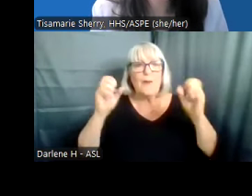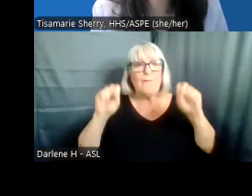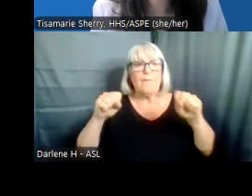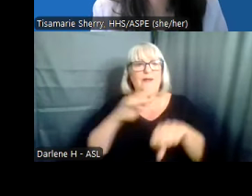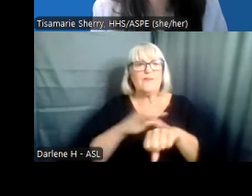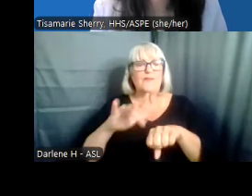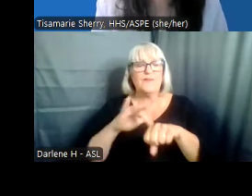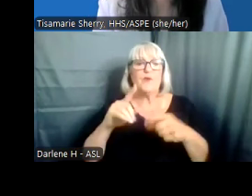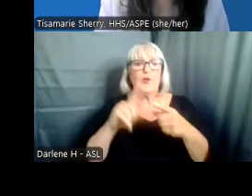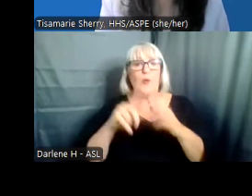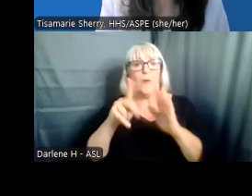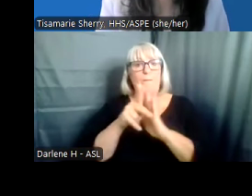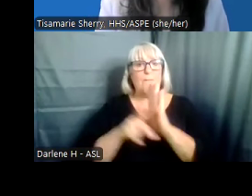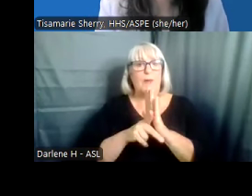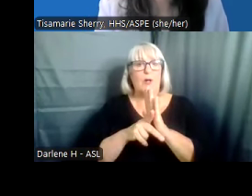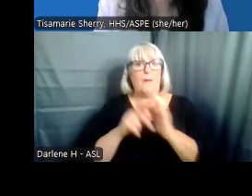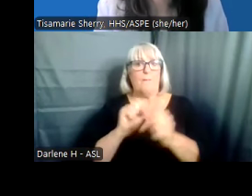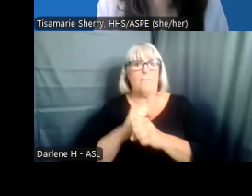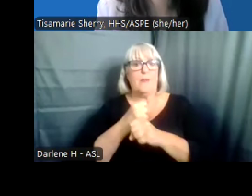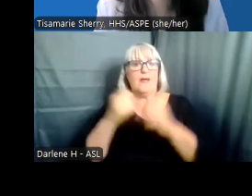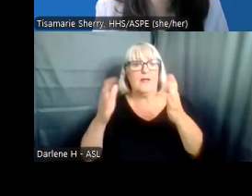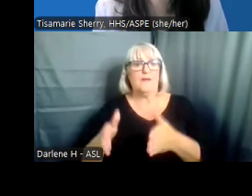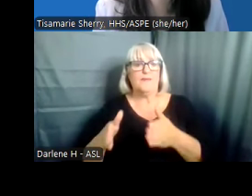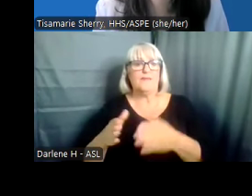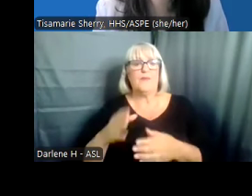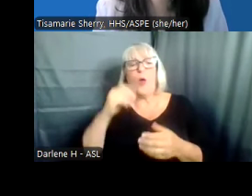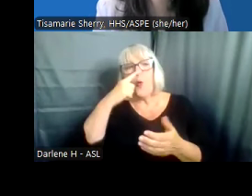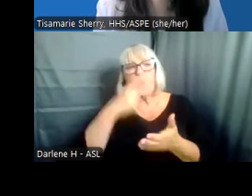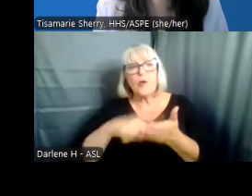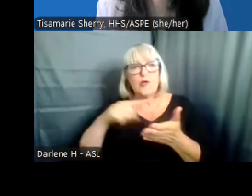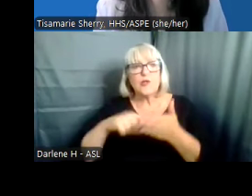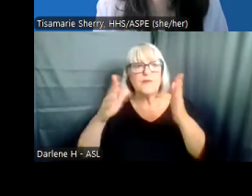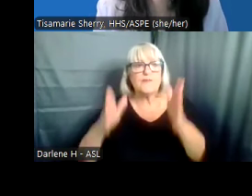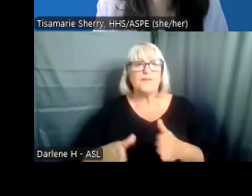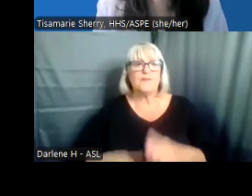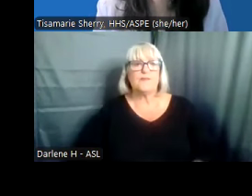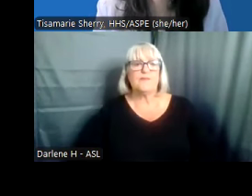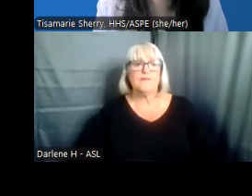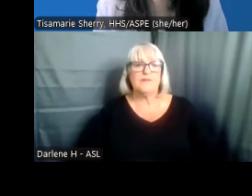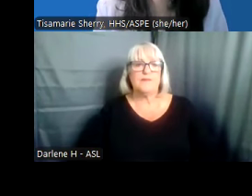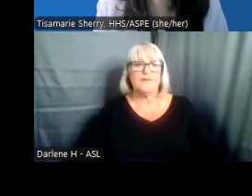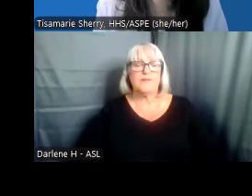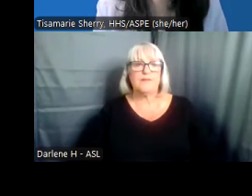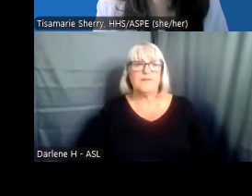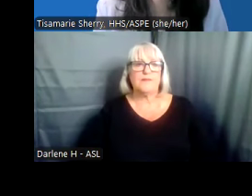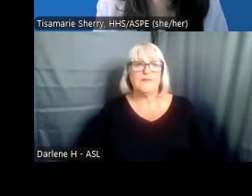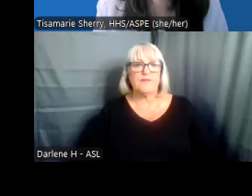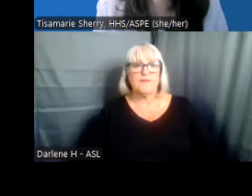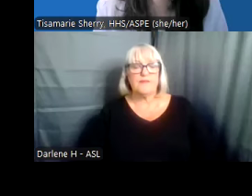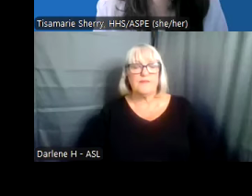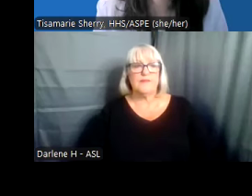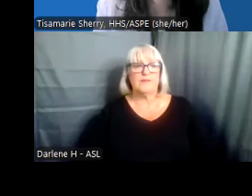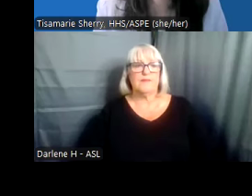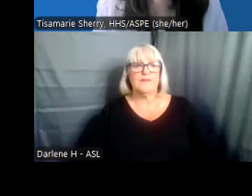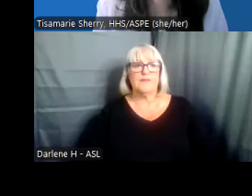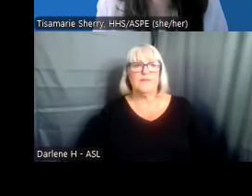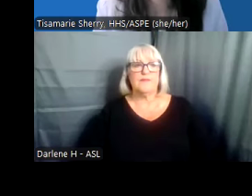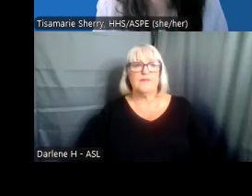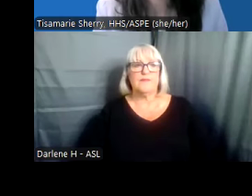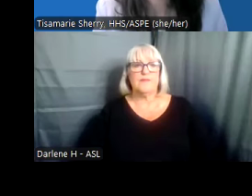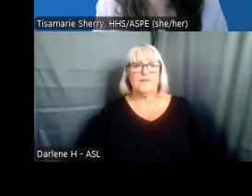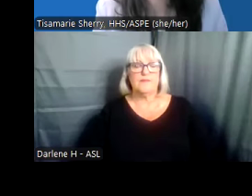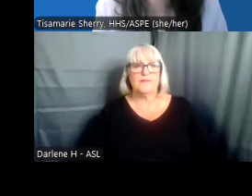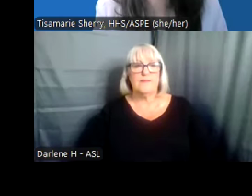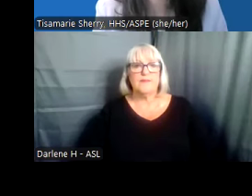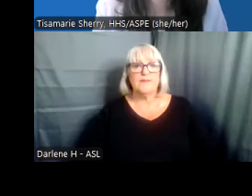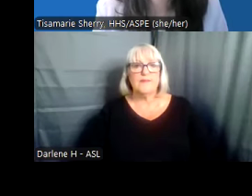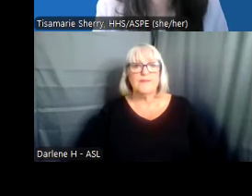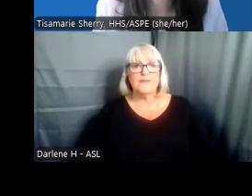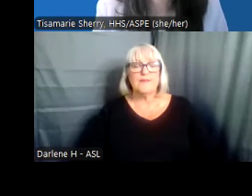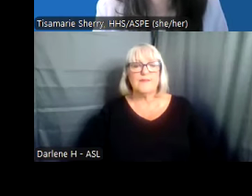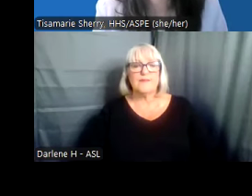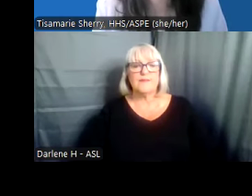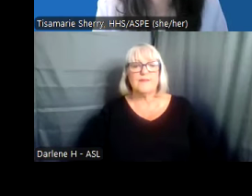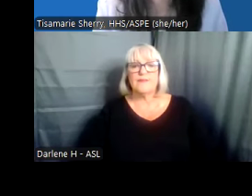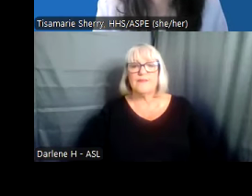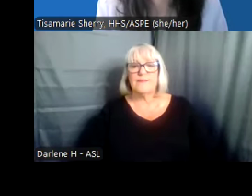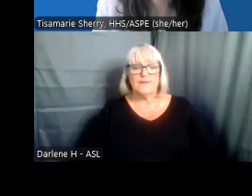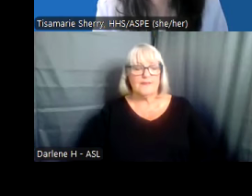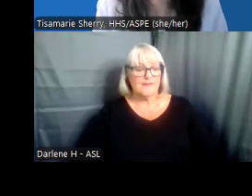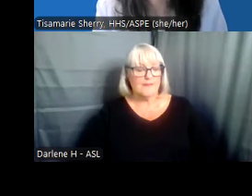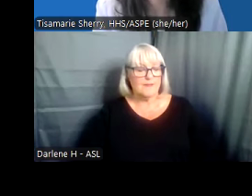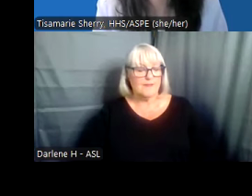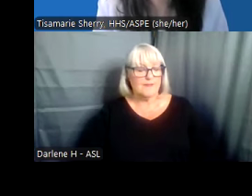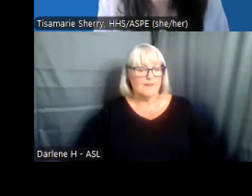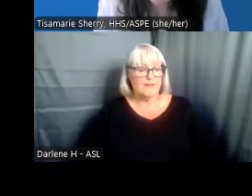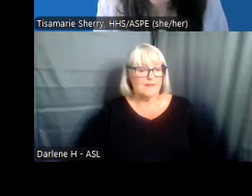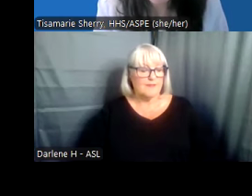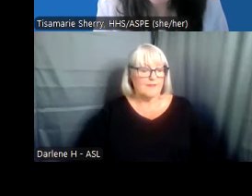Next slide please.